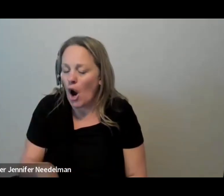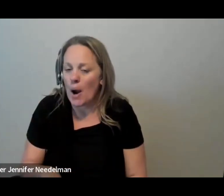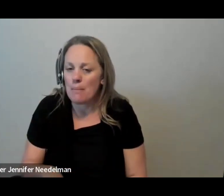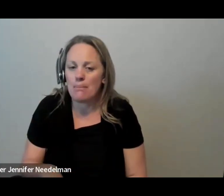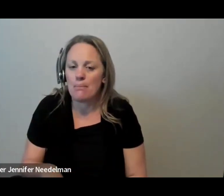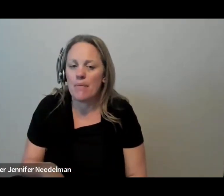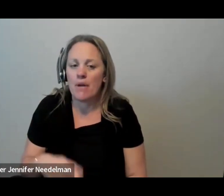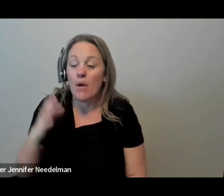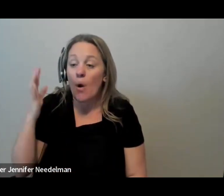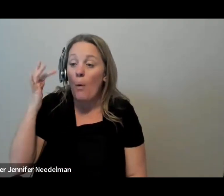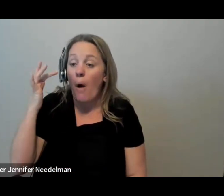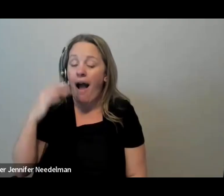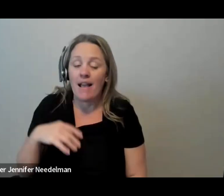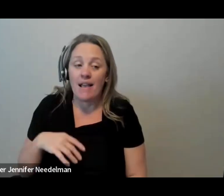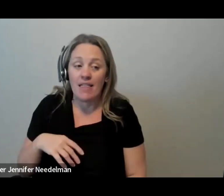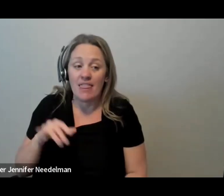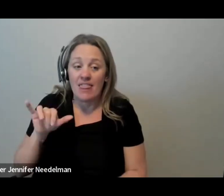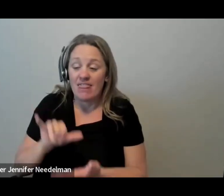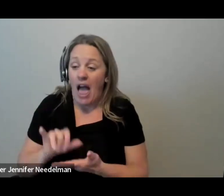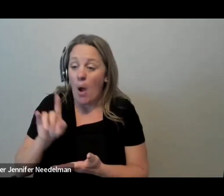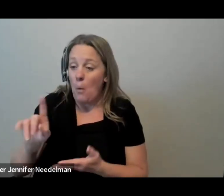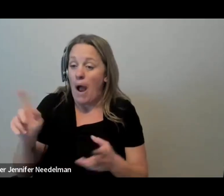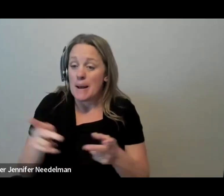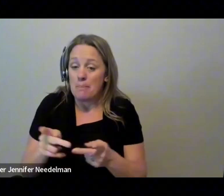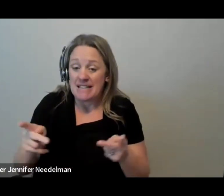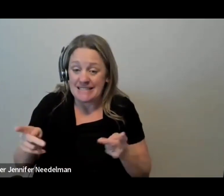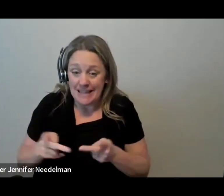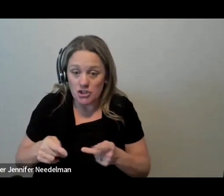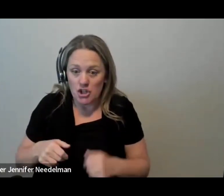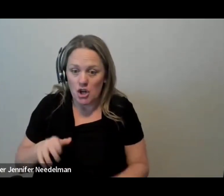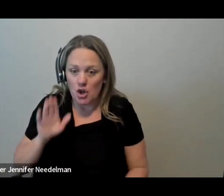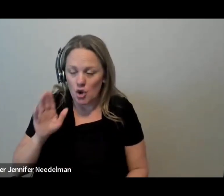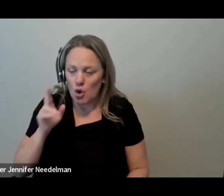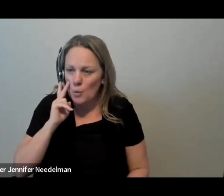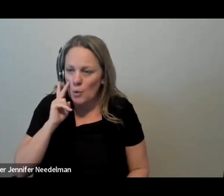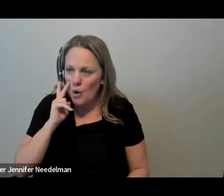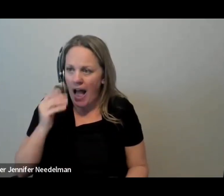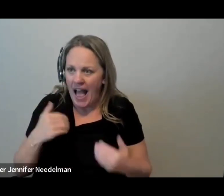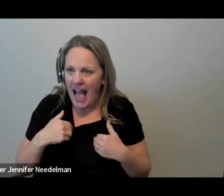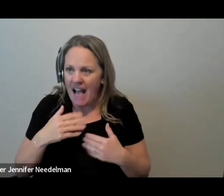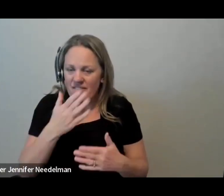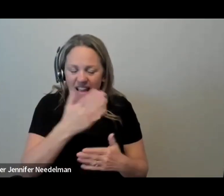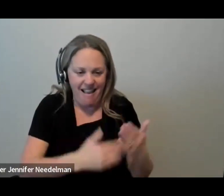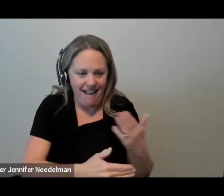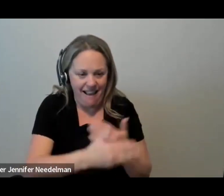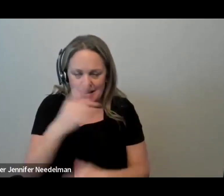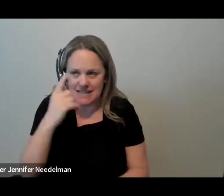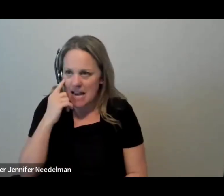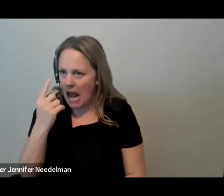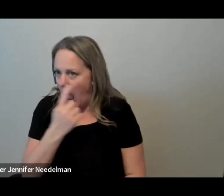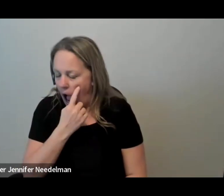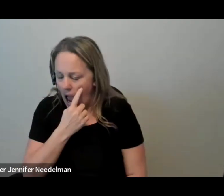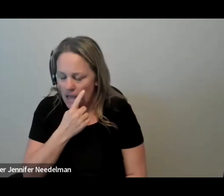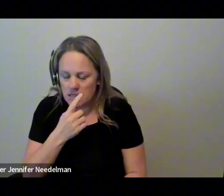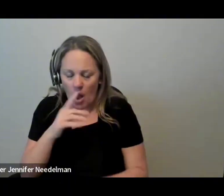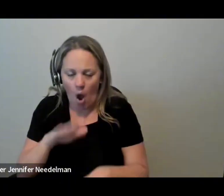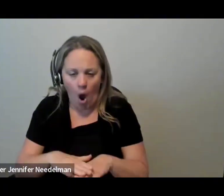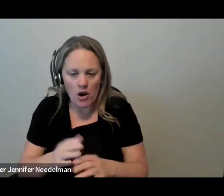because in that one position, you'll get eyes and hands on so many different code sets, right?